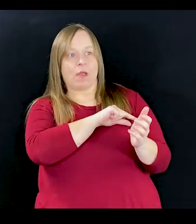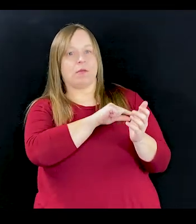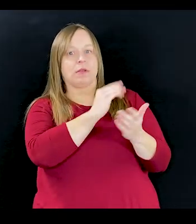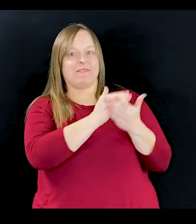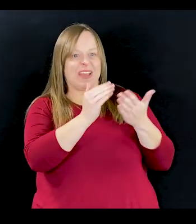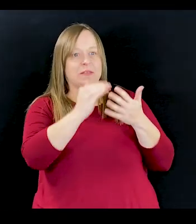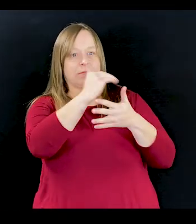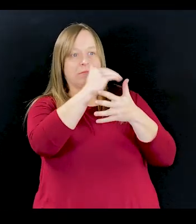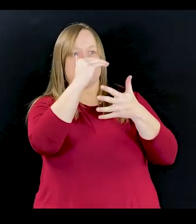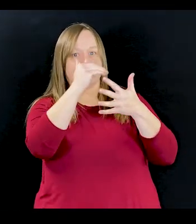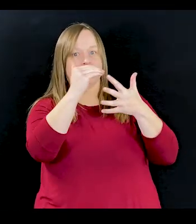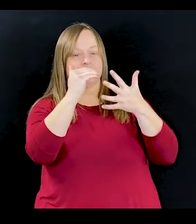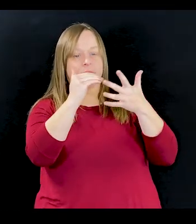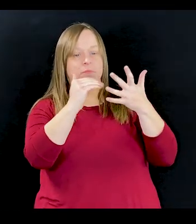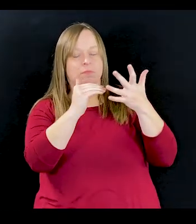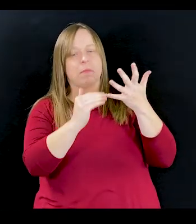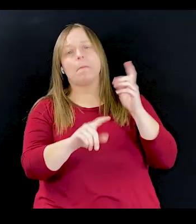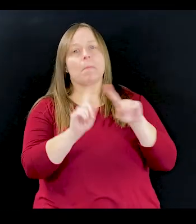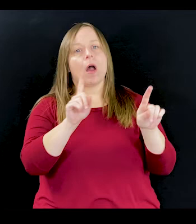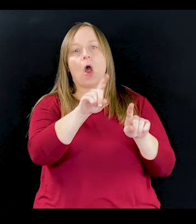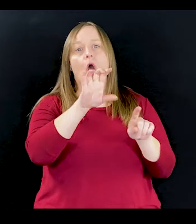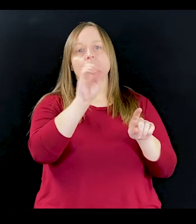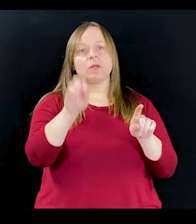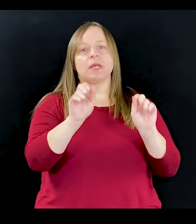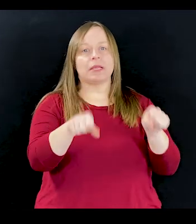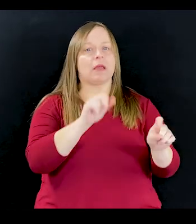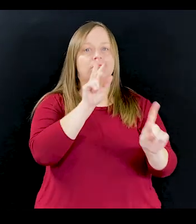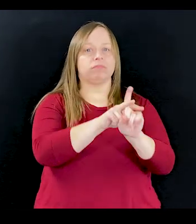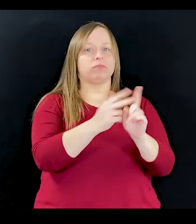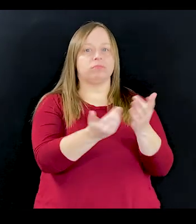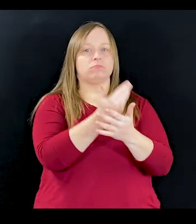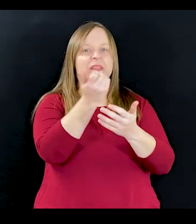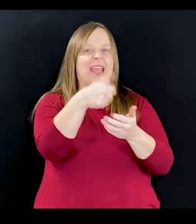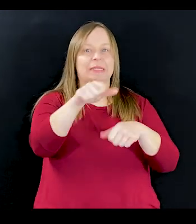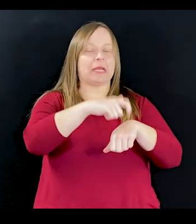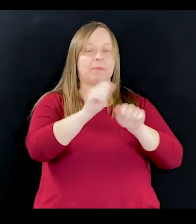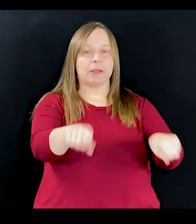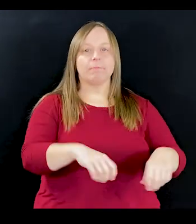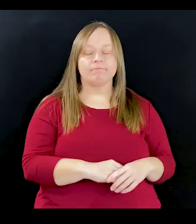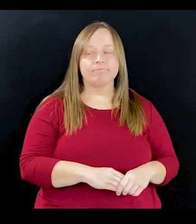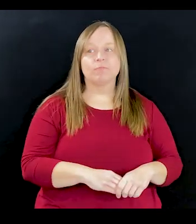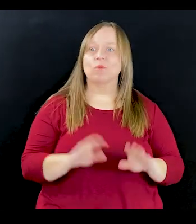eligibility phases and start from square one. But you 100% can submit a new application at any given time.